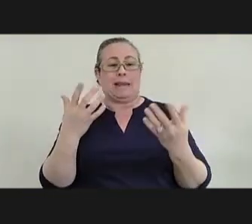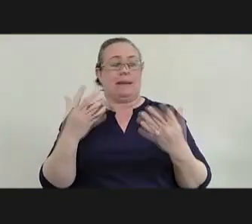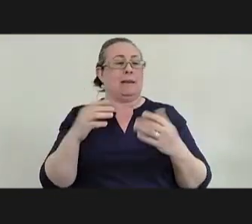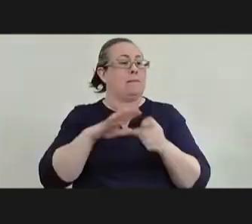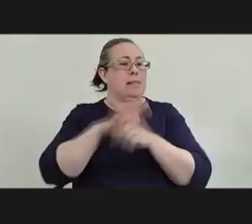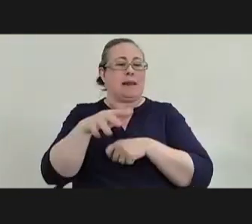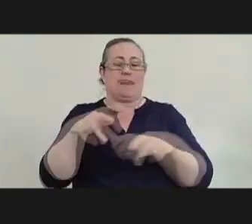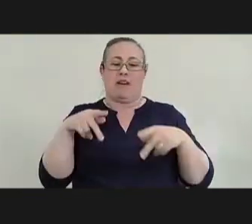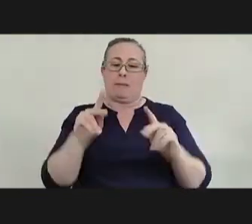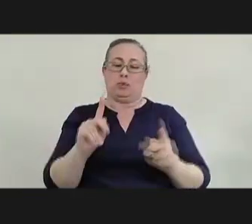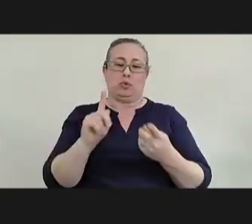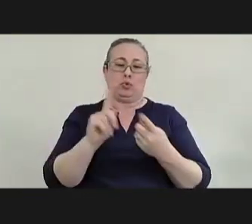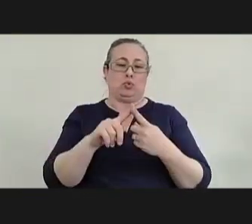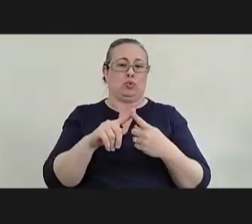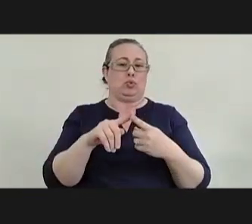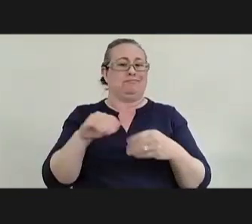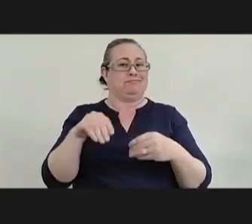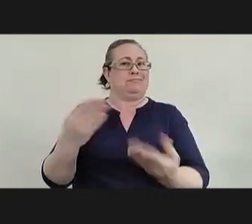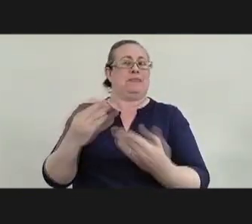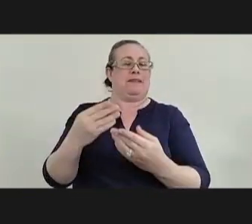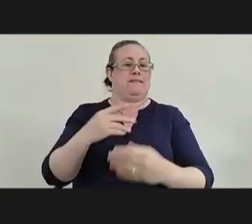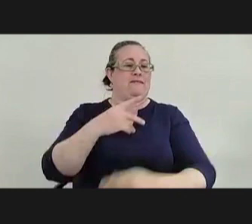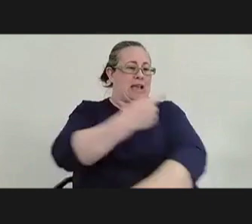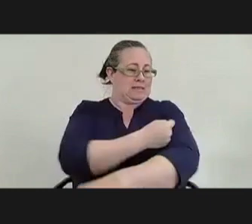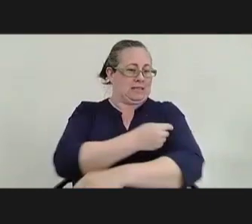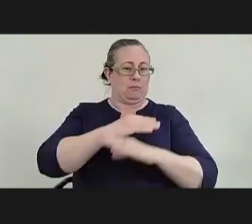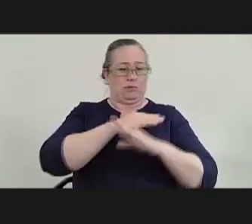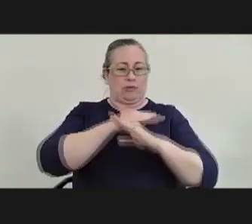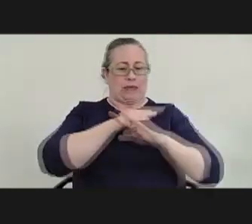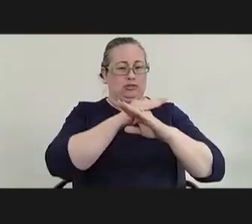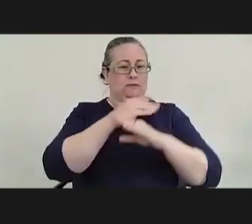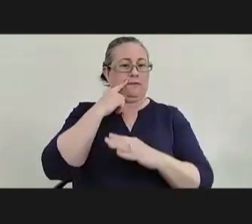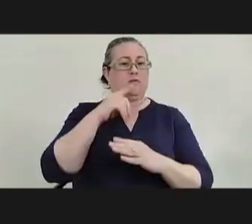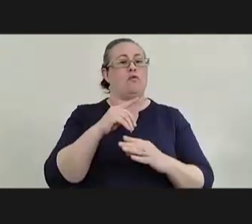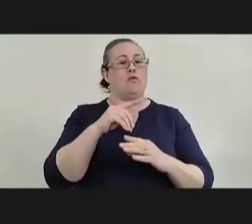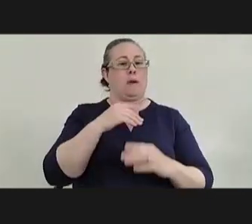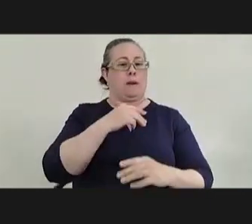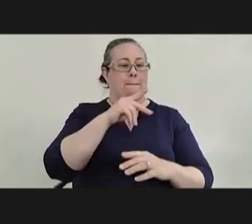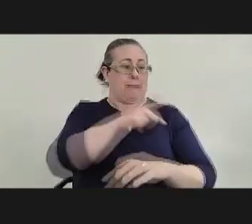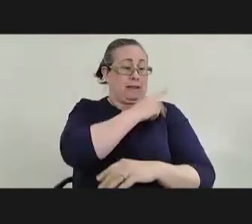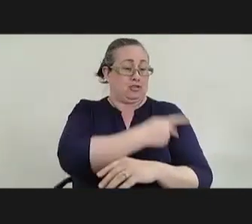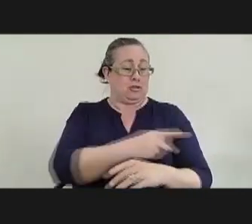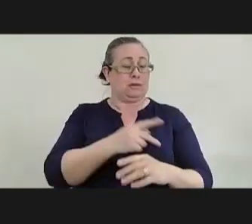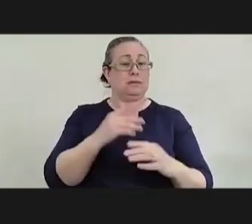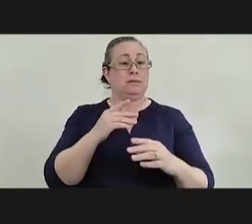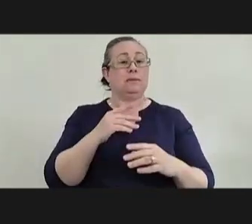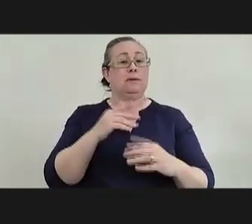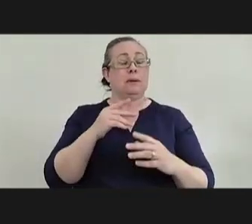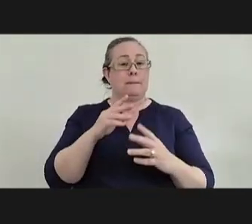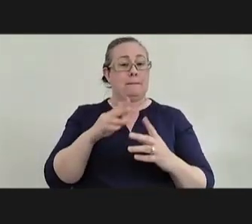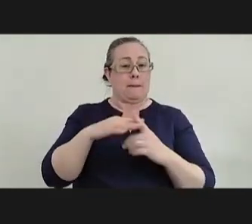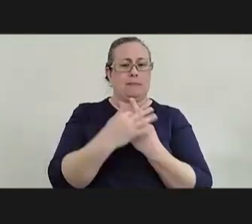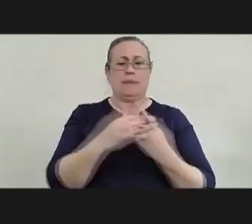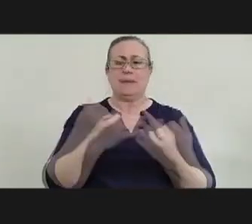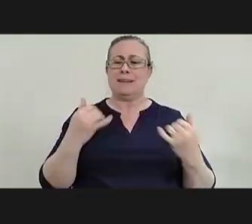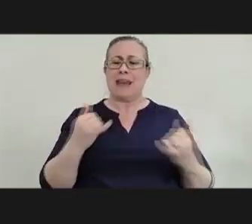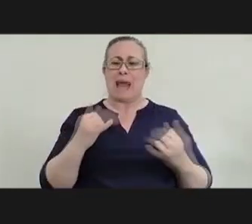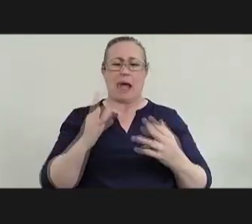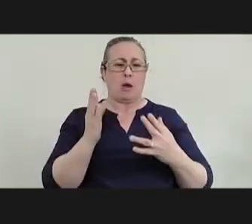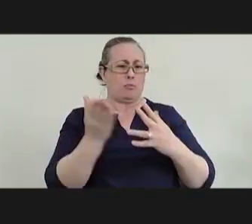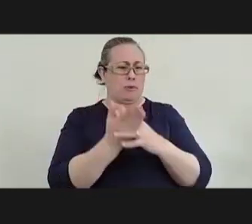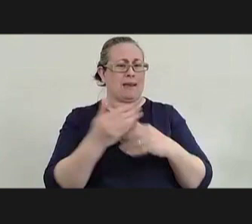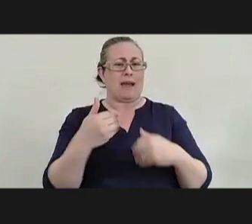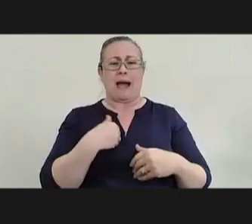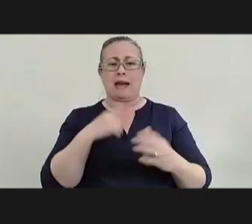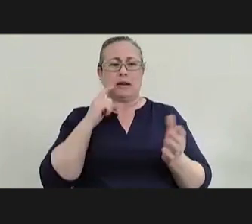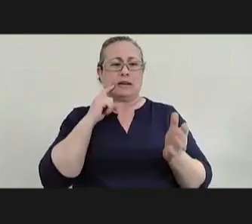protection for our patient populations. We are now going to take a break. I now have 2:35 p.m.